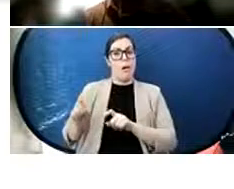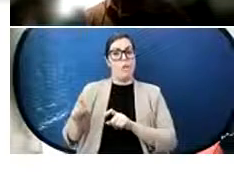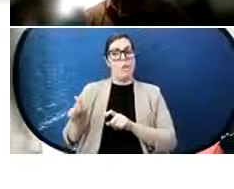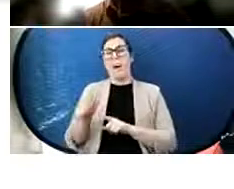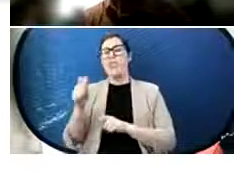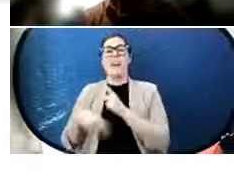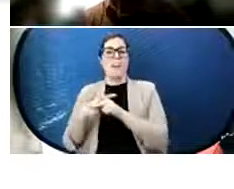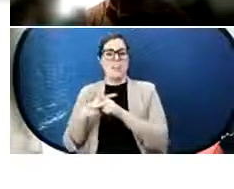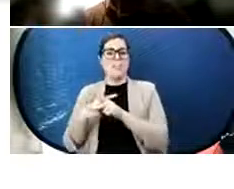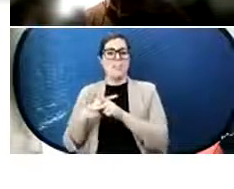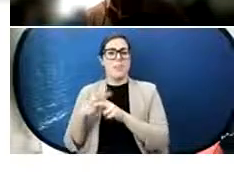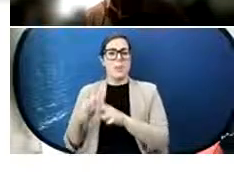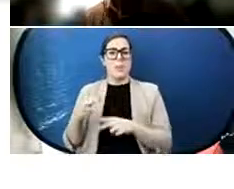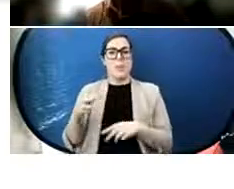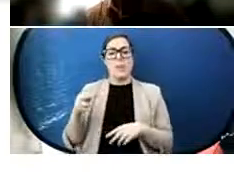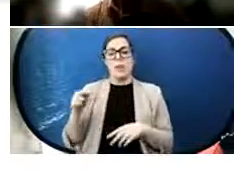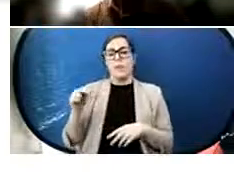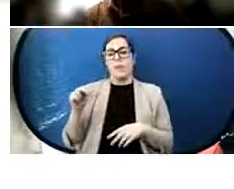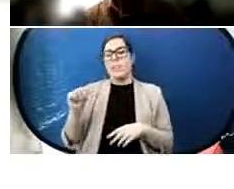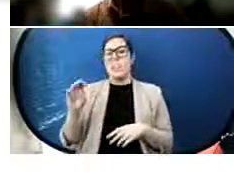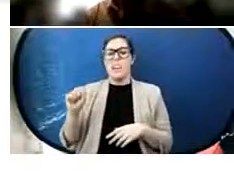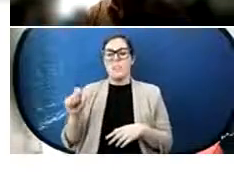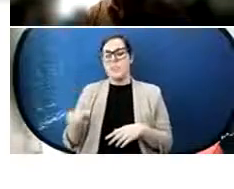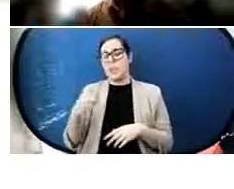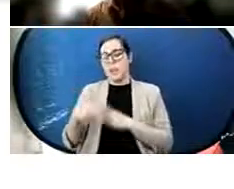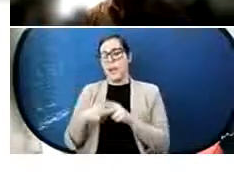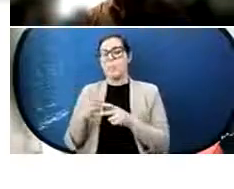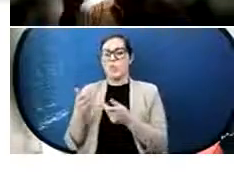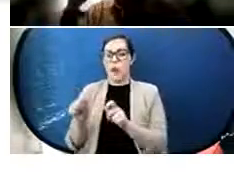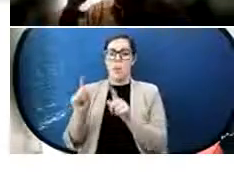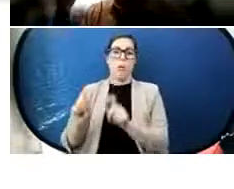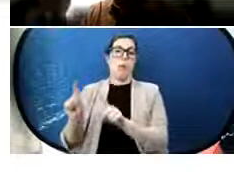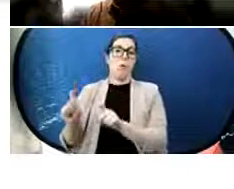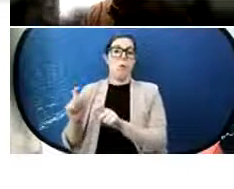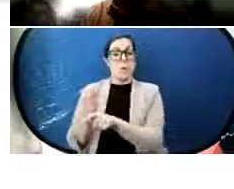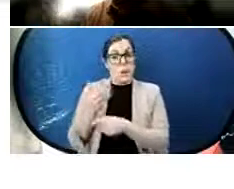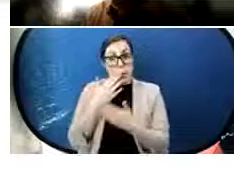was called Access to Exchange Summit and we did get really nice feedback from that cohort,